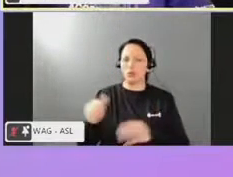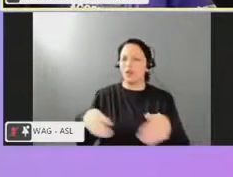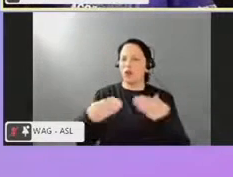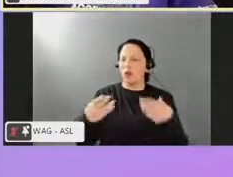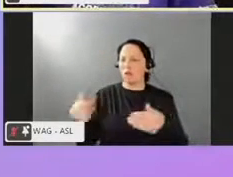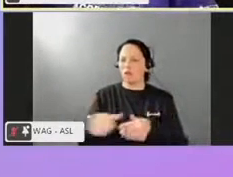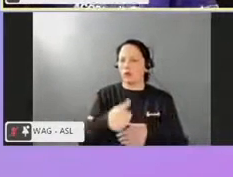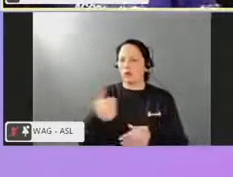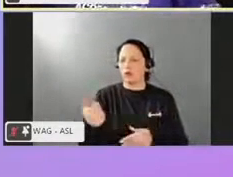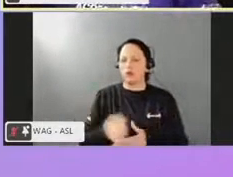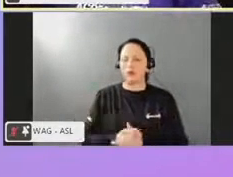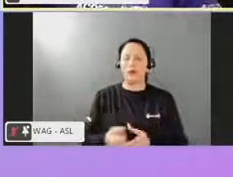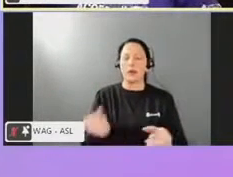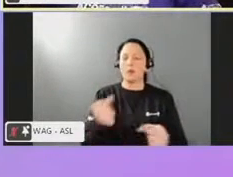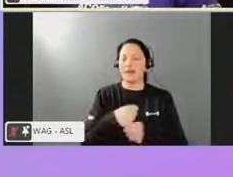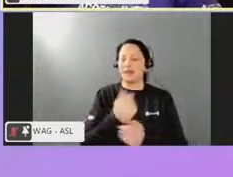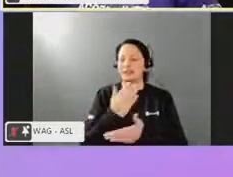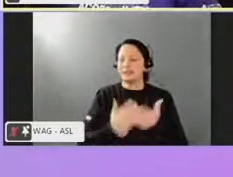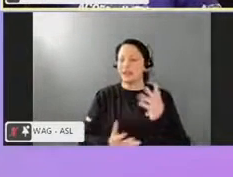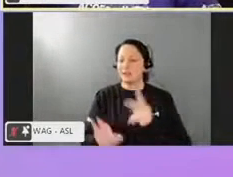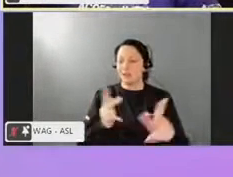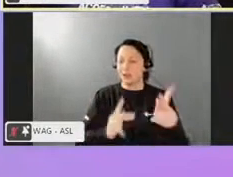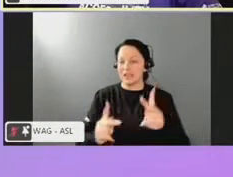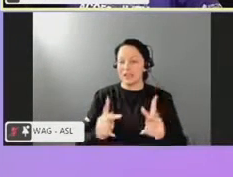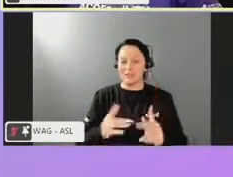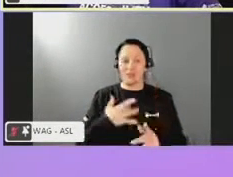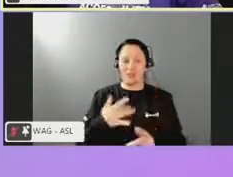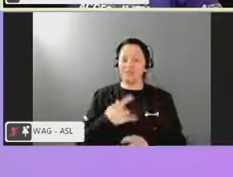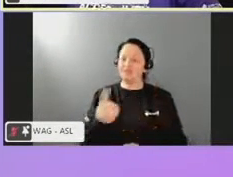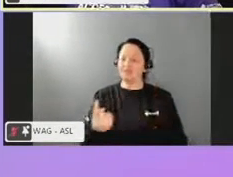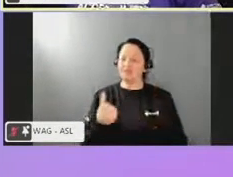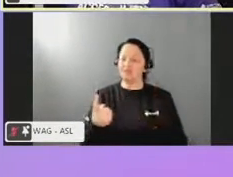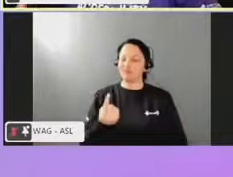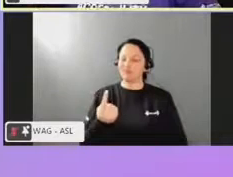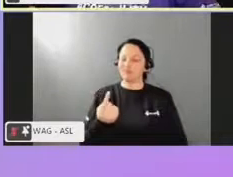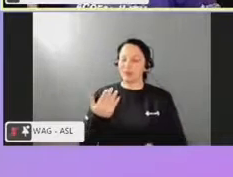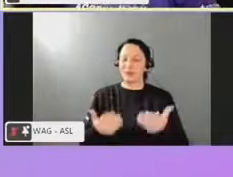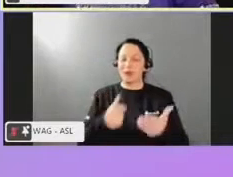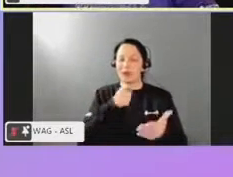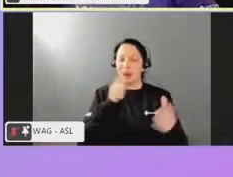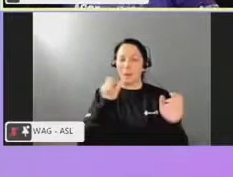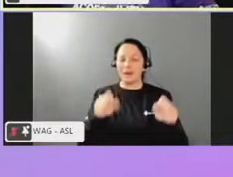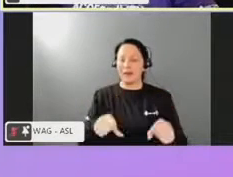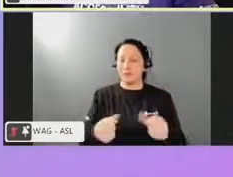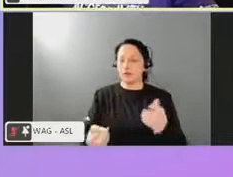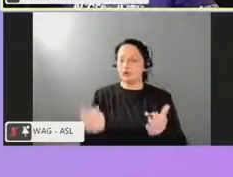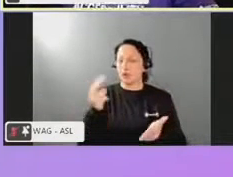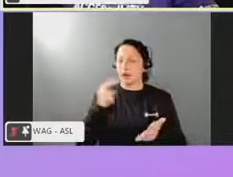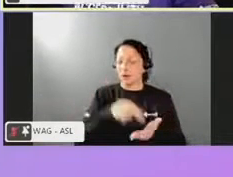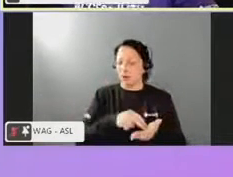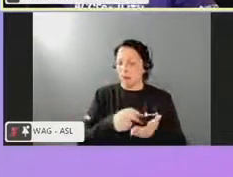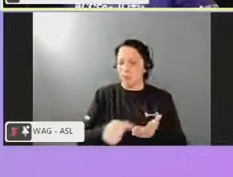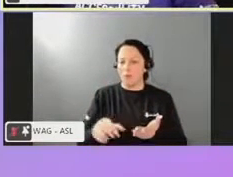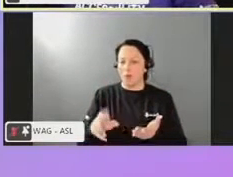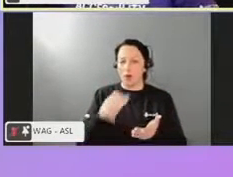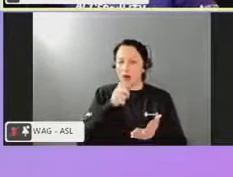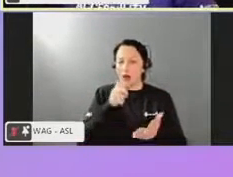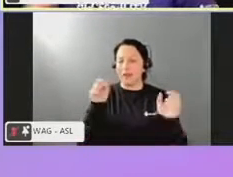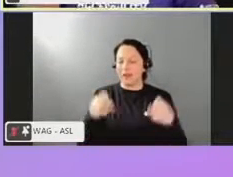interactions, such as stand up if or by show of hands, without offering alternatives qnec making some people feel